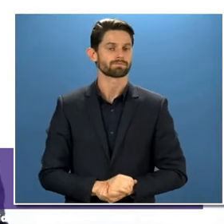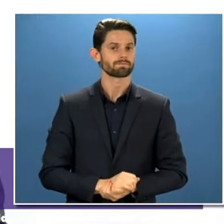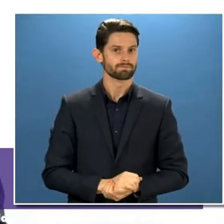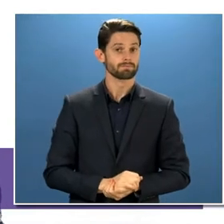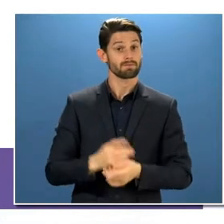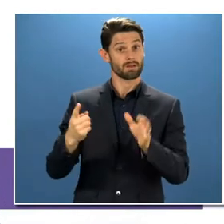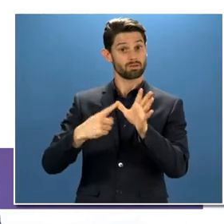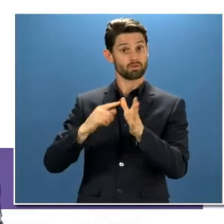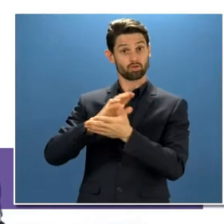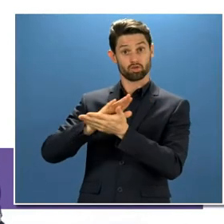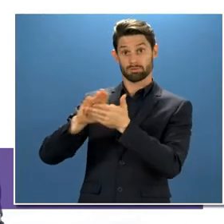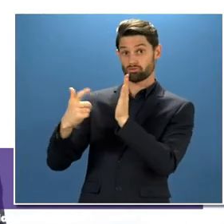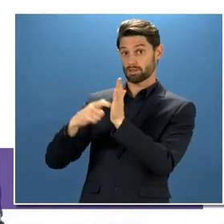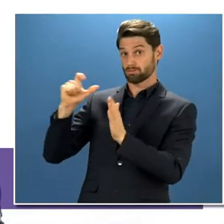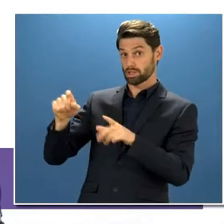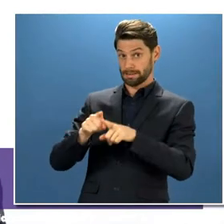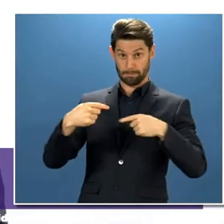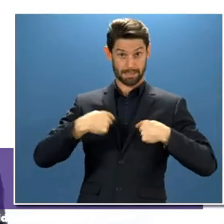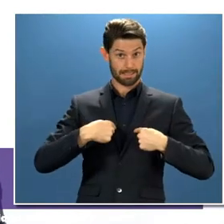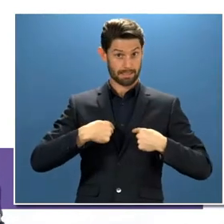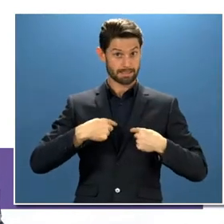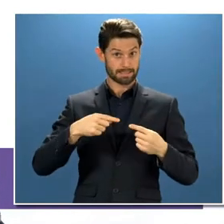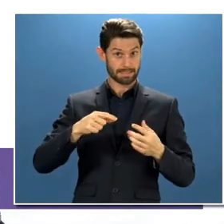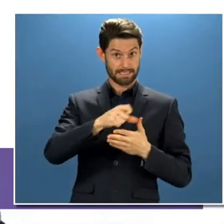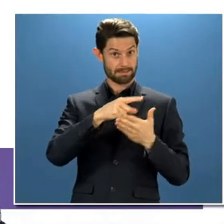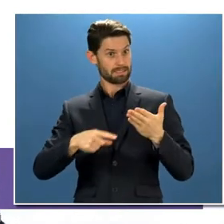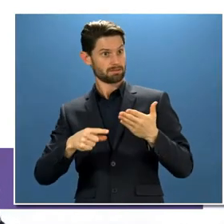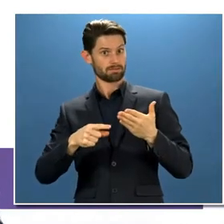Disability Discrimination Commissioner are so passionate about this role or